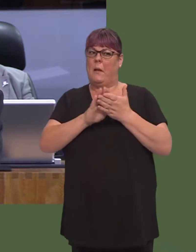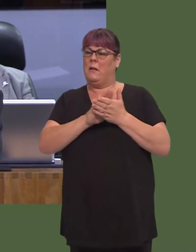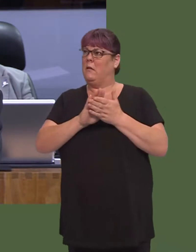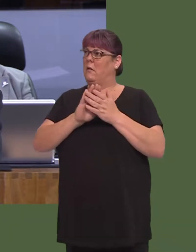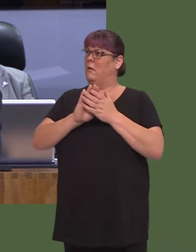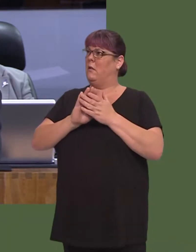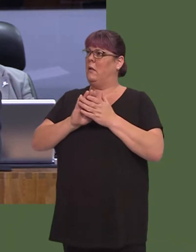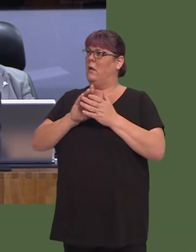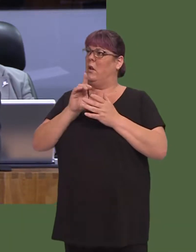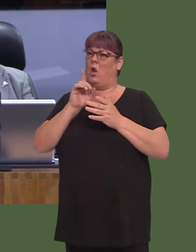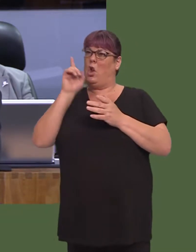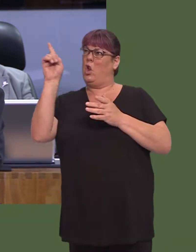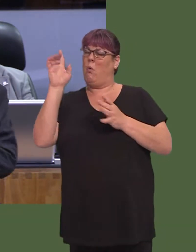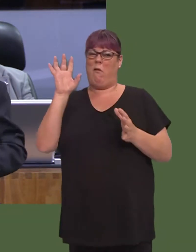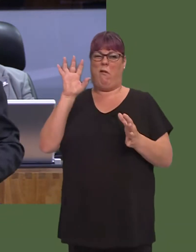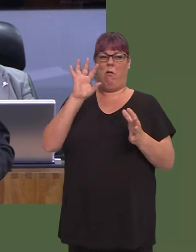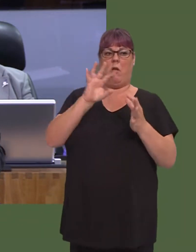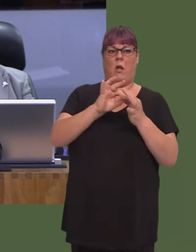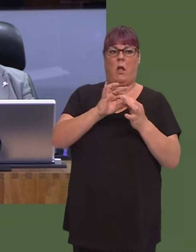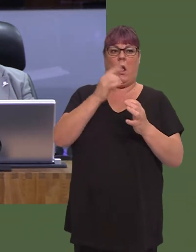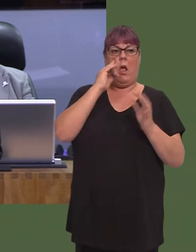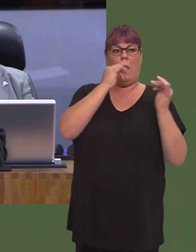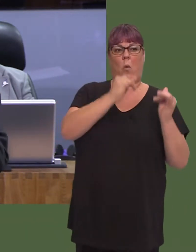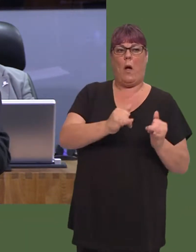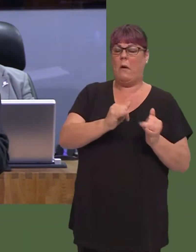manifesto offer and deliver the most generous childcare offer anywhere in the UK.